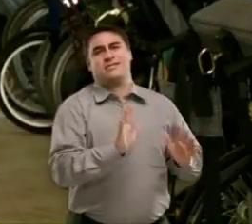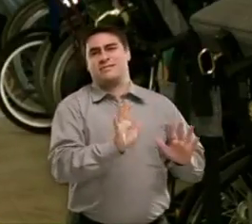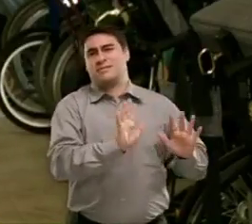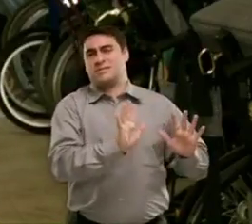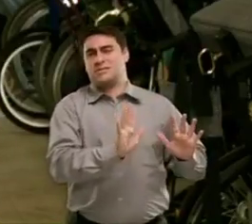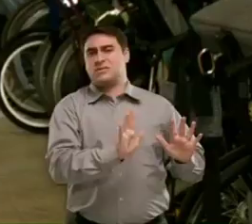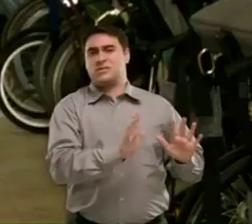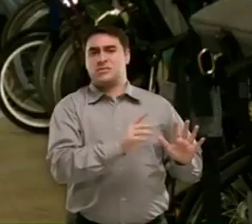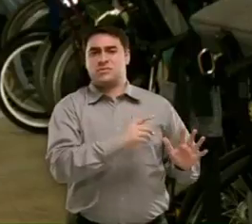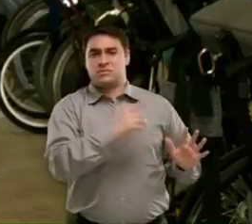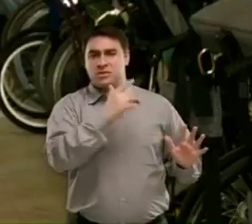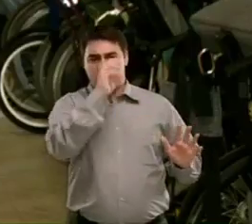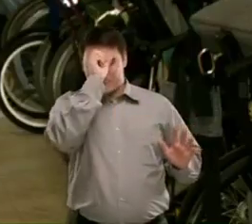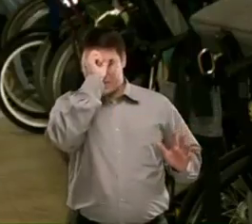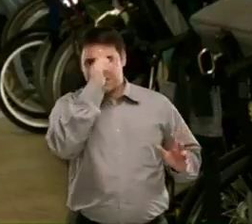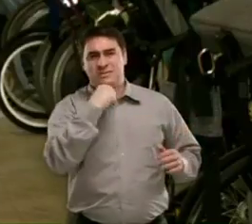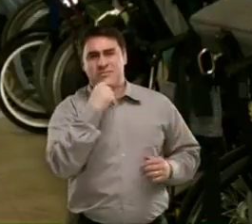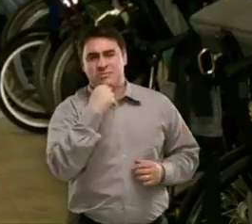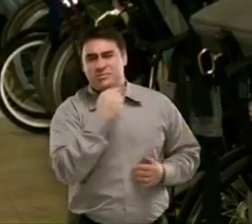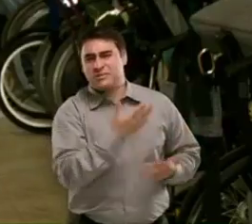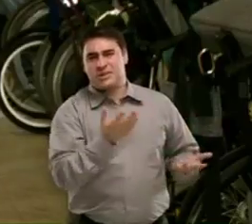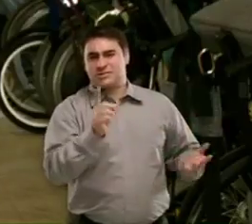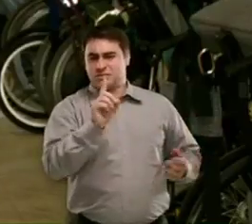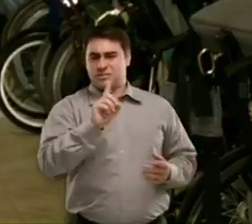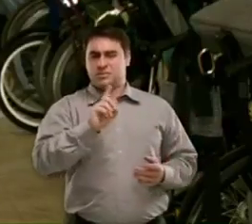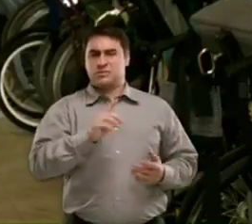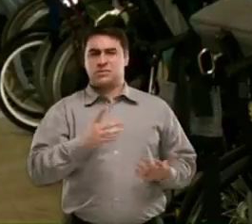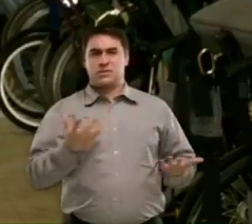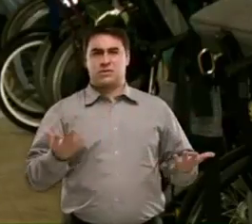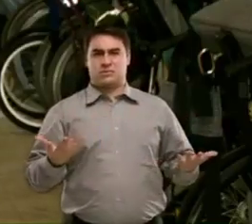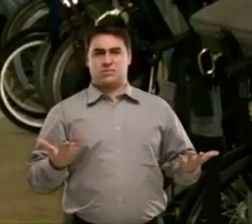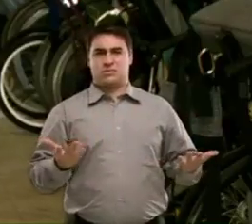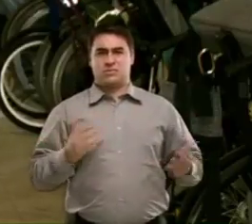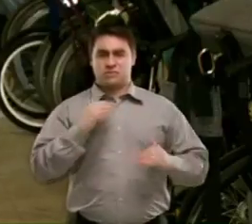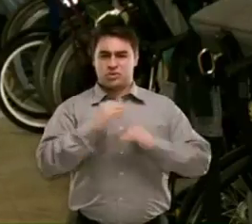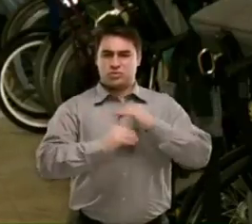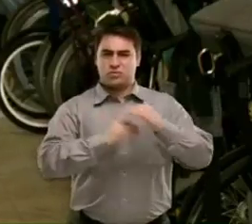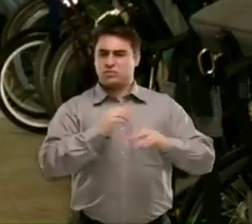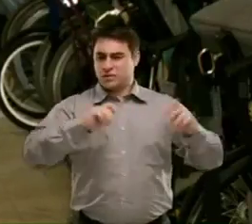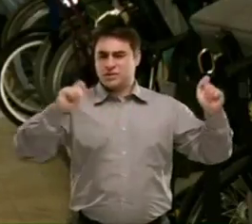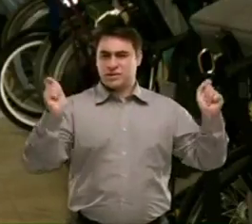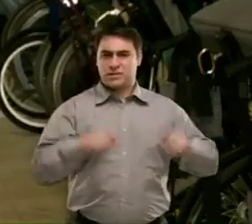for why he cannot learn, why he does not develop. Oh, he has a disorder,